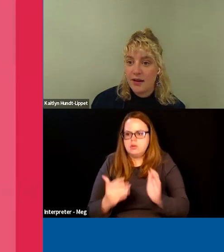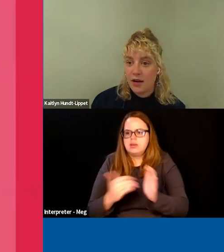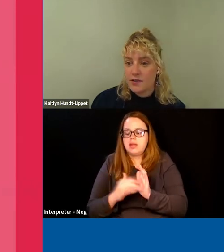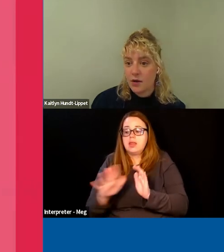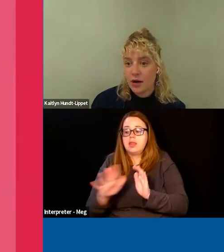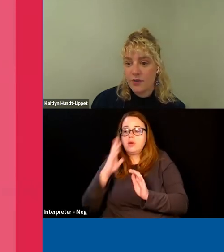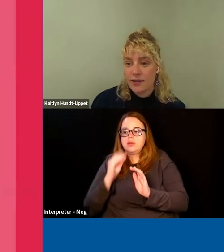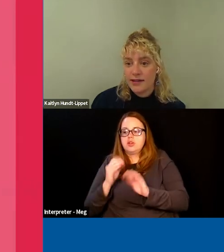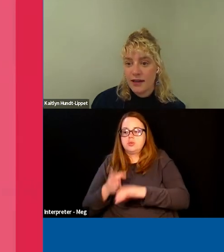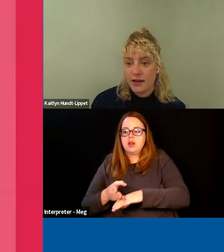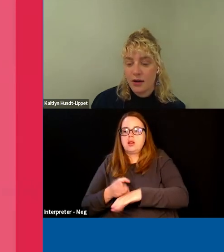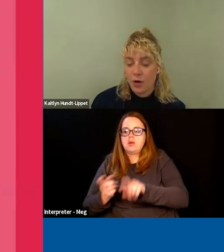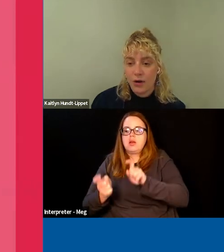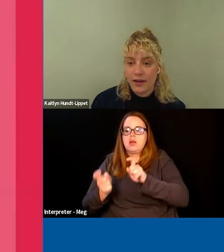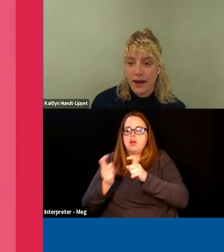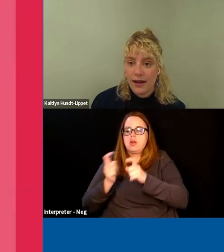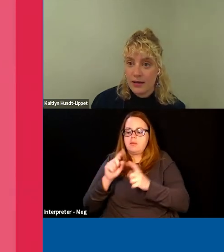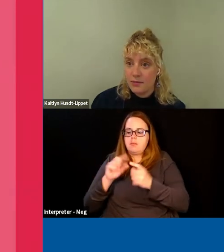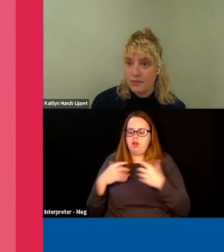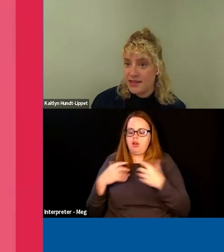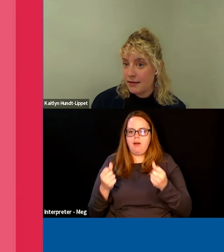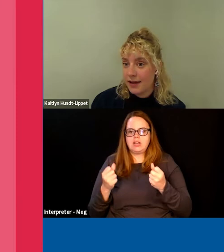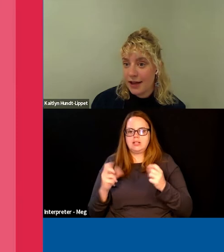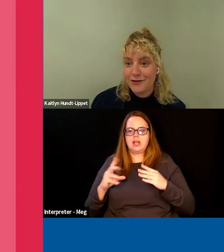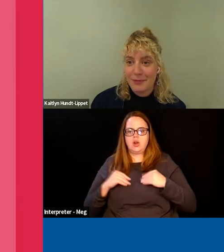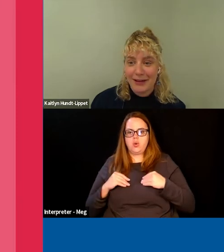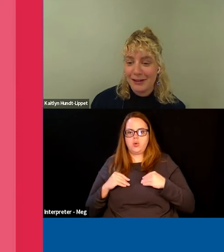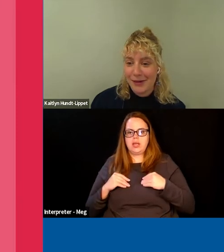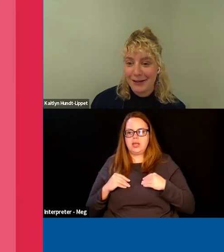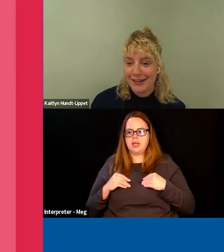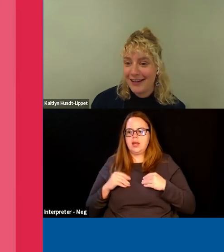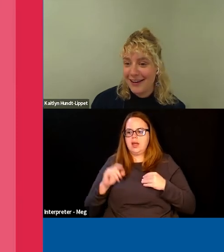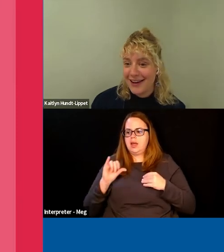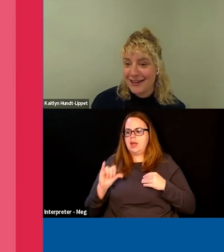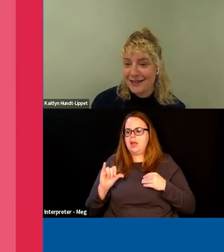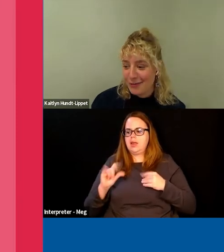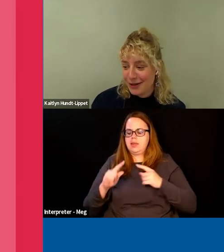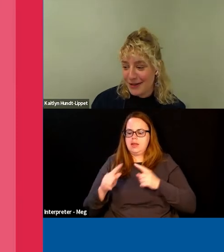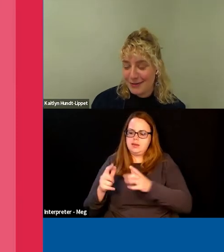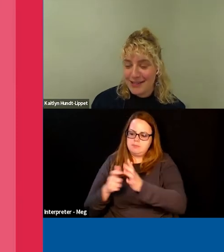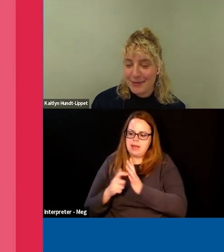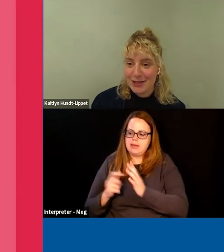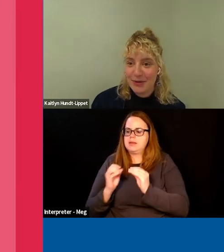and then also confidence in owning that and kind of demanding better and not blaming them as much,